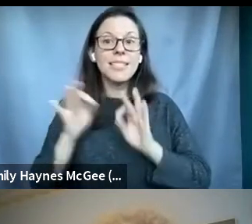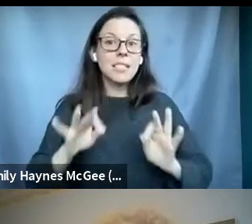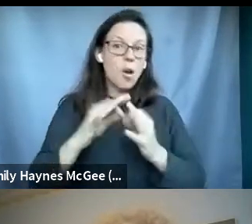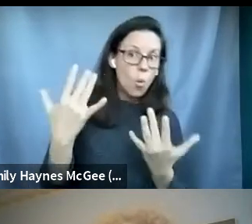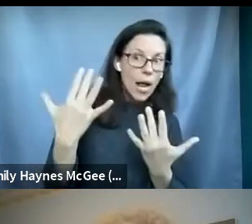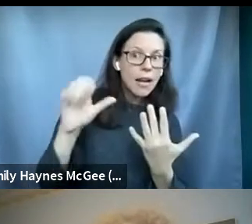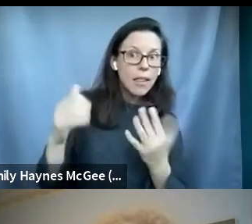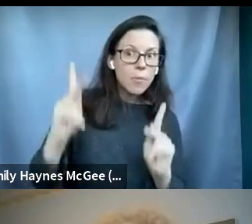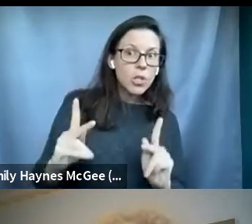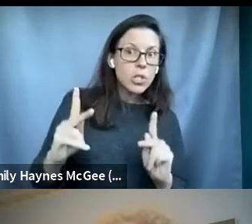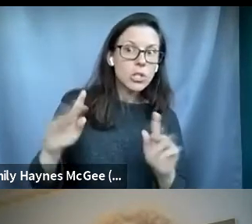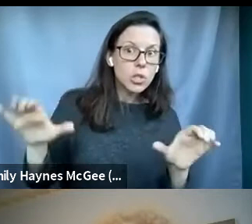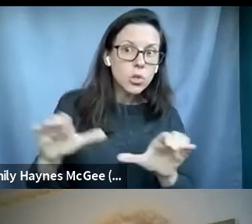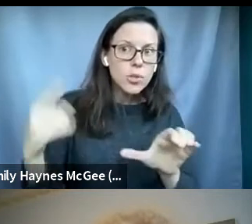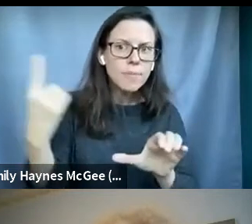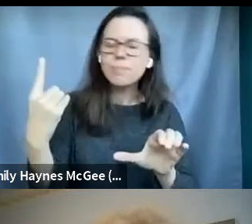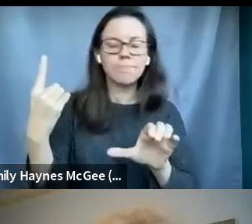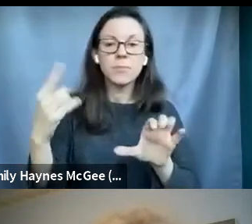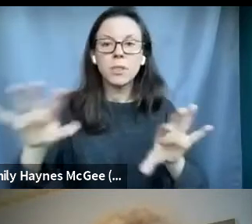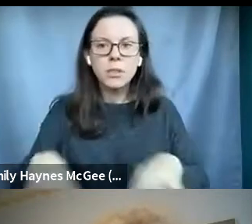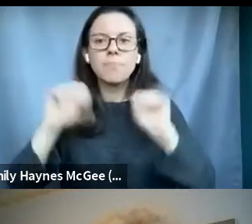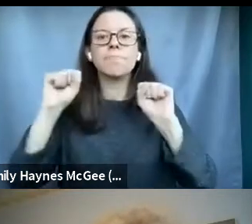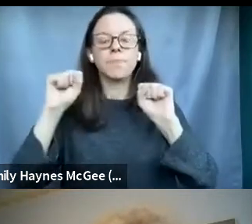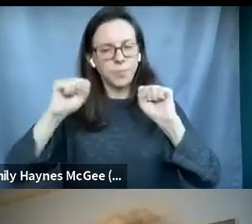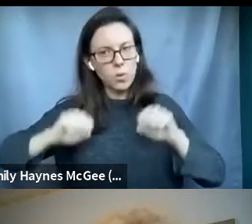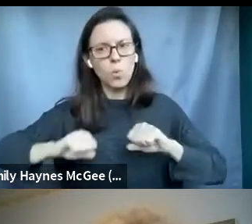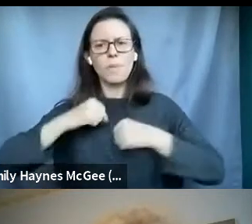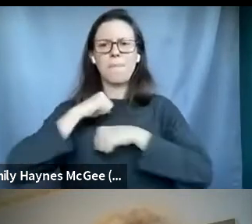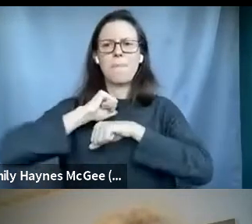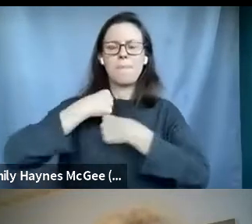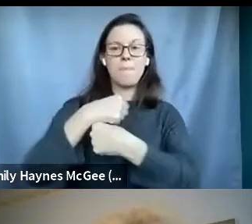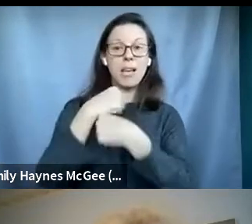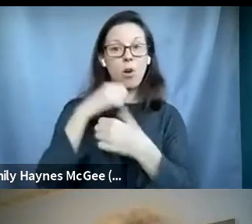about it, we decided let's create art about it and really hope that this art can create